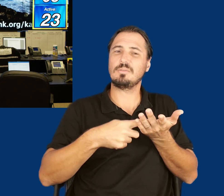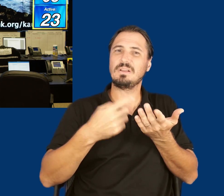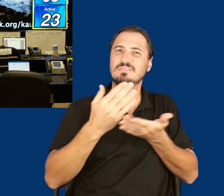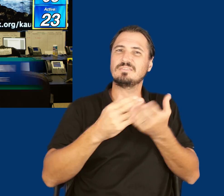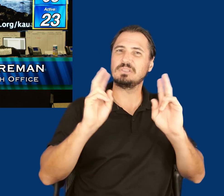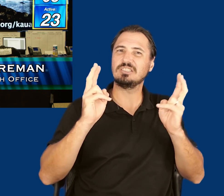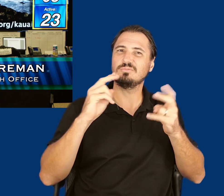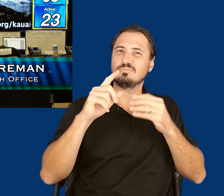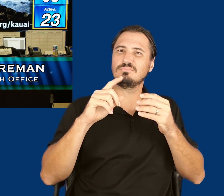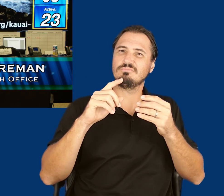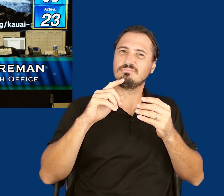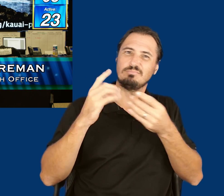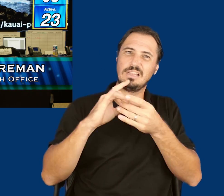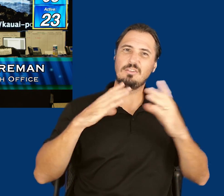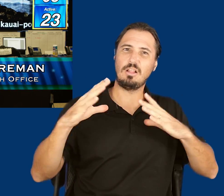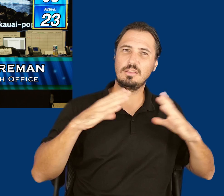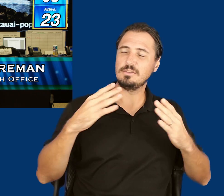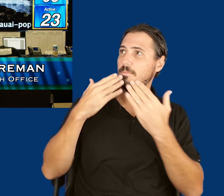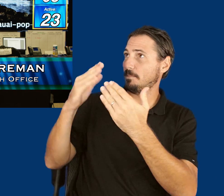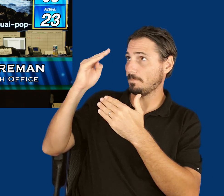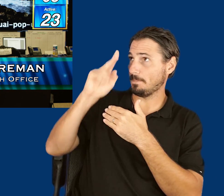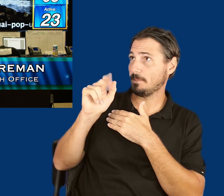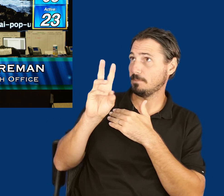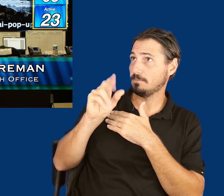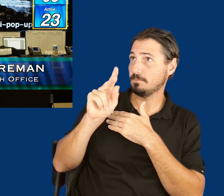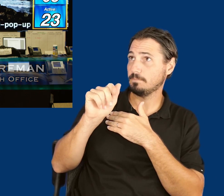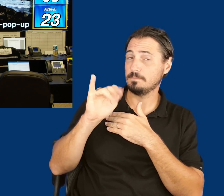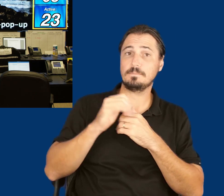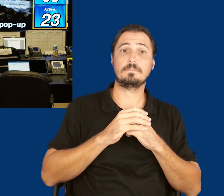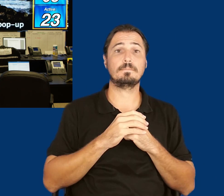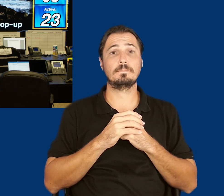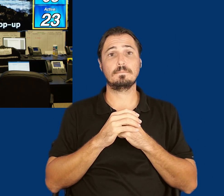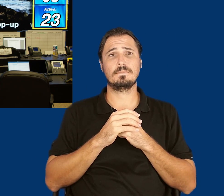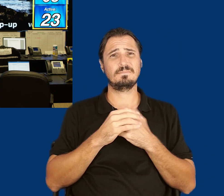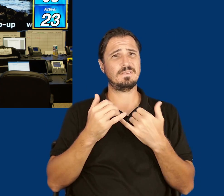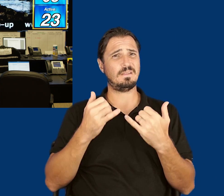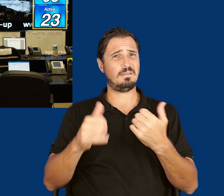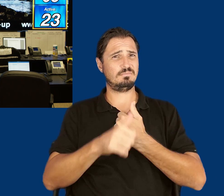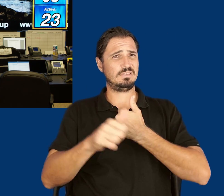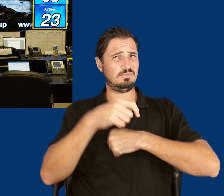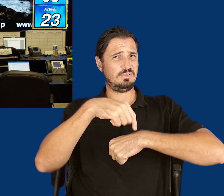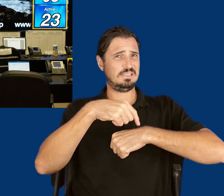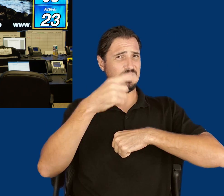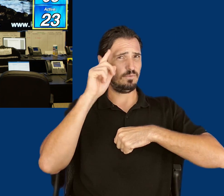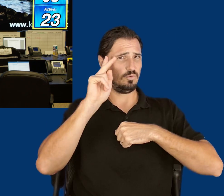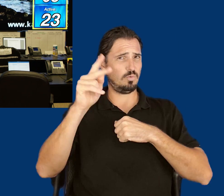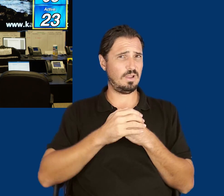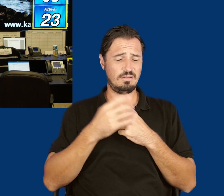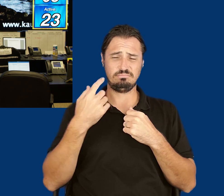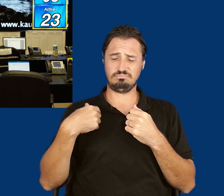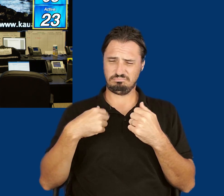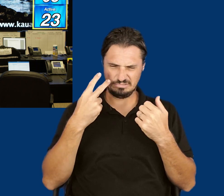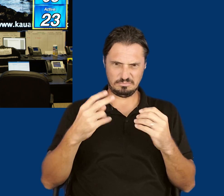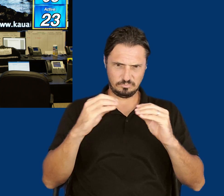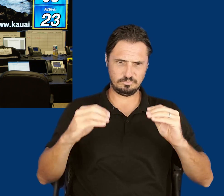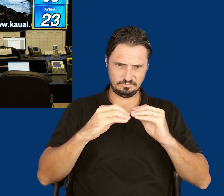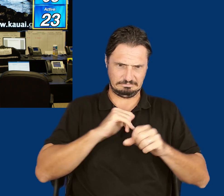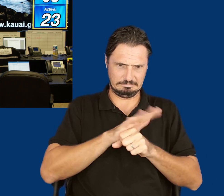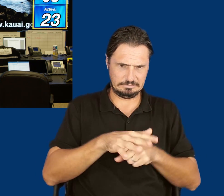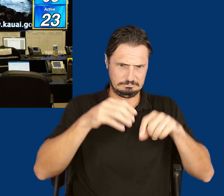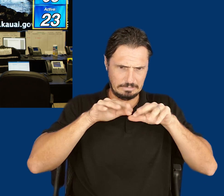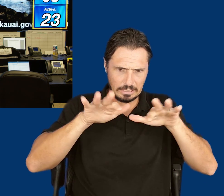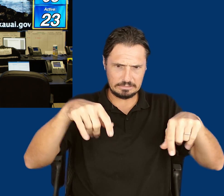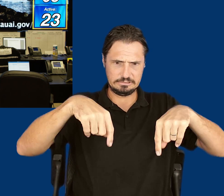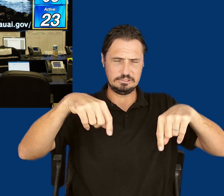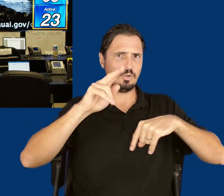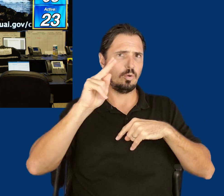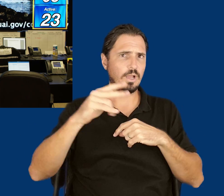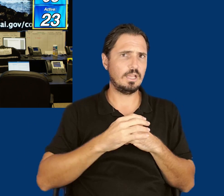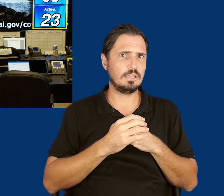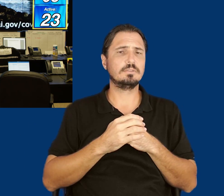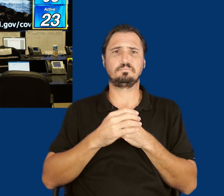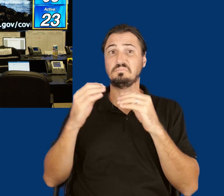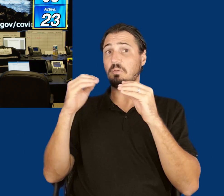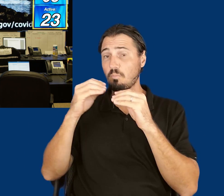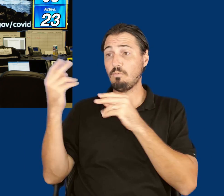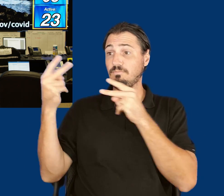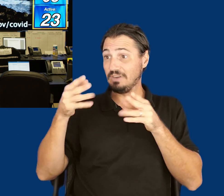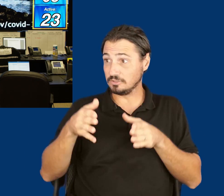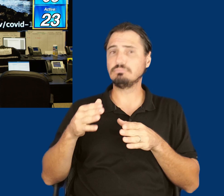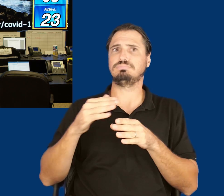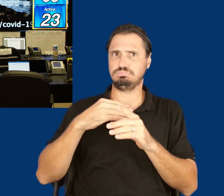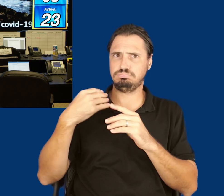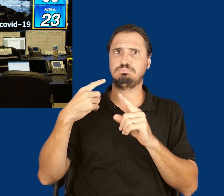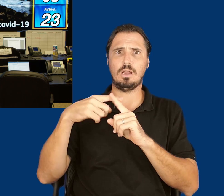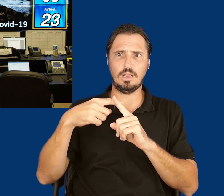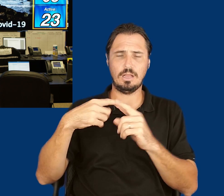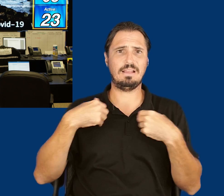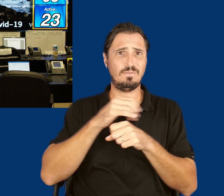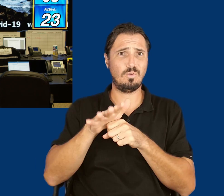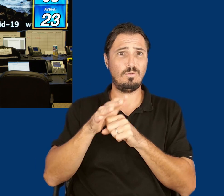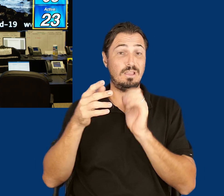We are at a dangerous juncture right now. Case counts are rising, as we knew they would. The rising travel cases have translated into new cases of community transmission. And now the